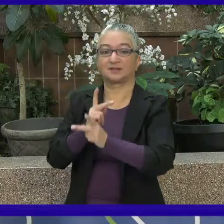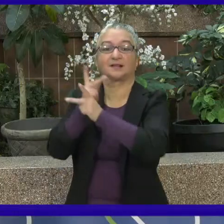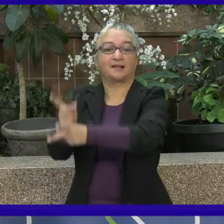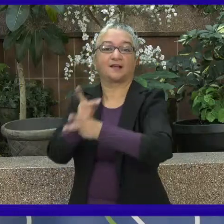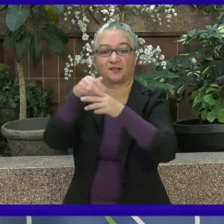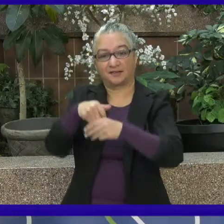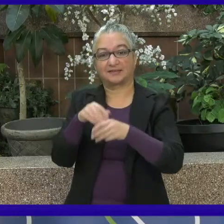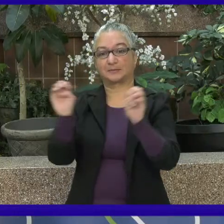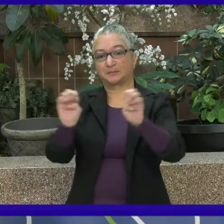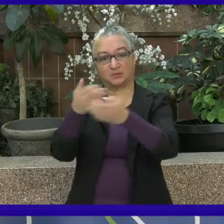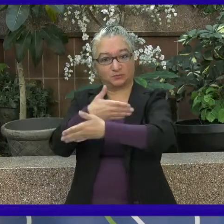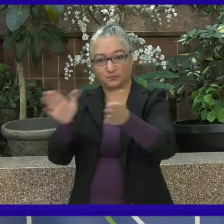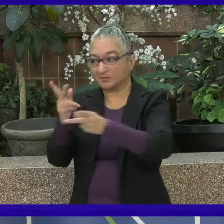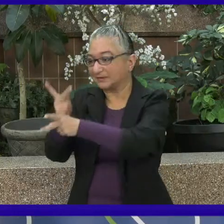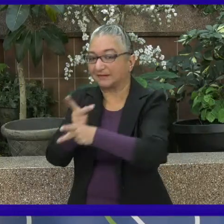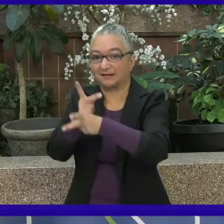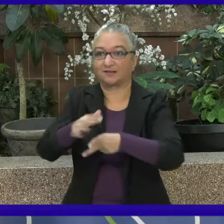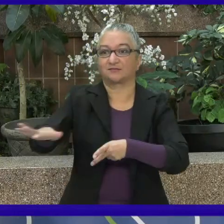in assisted living facilities and in their homes